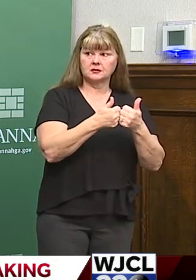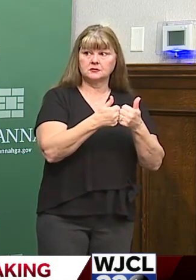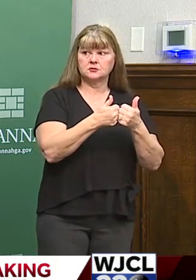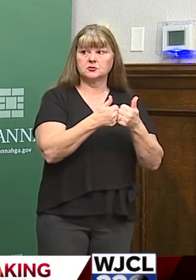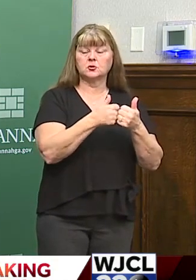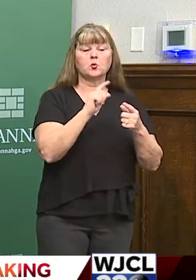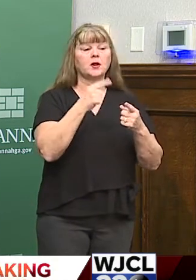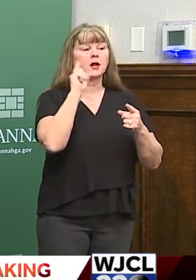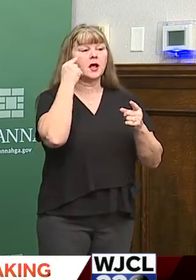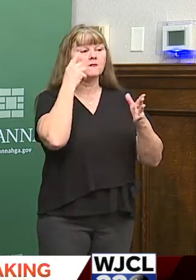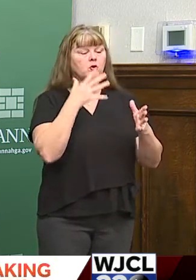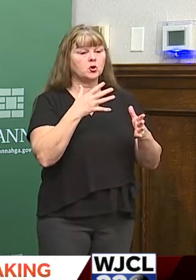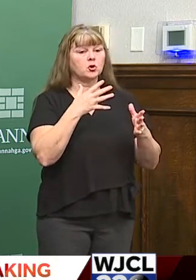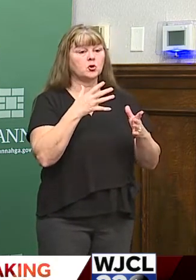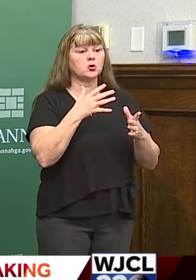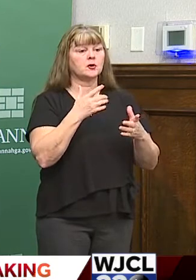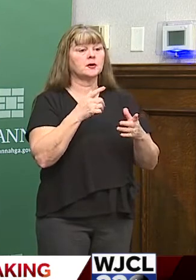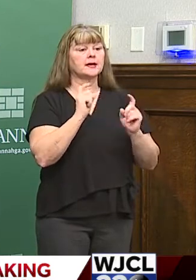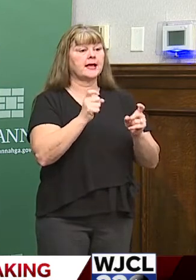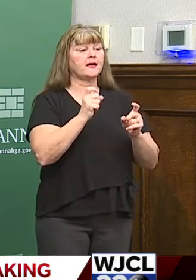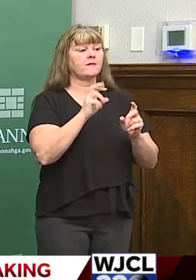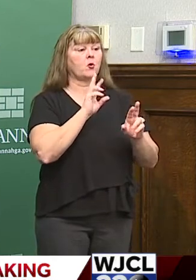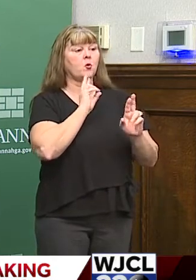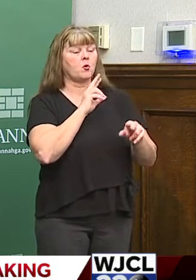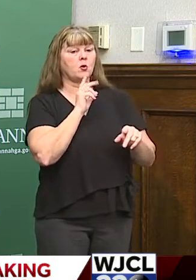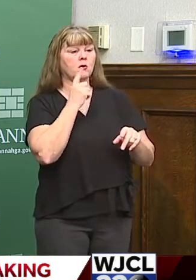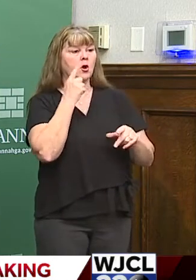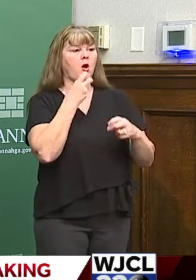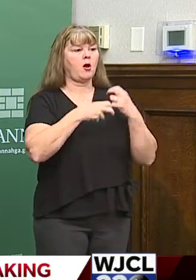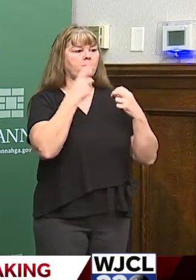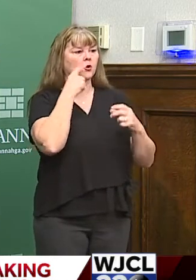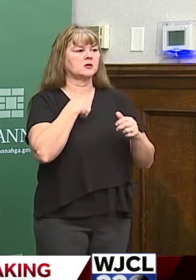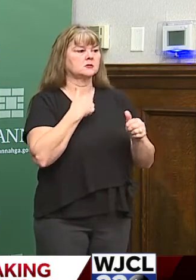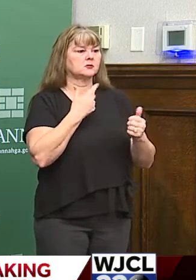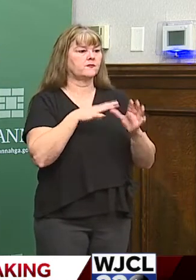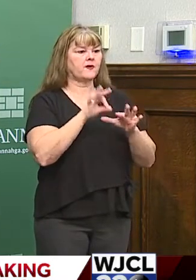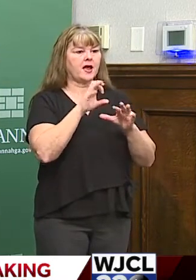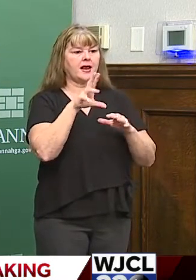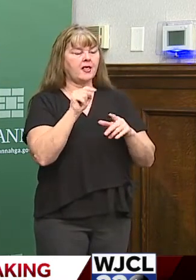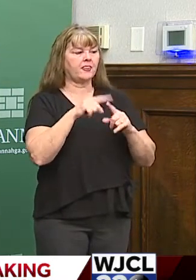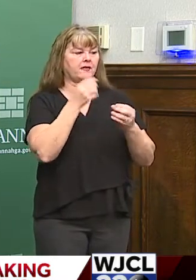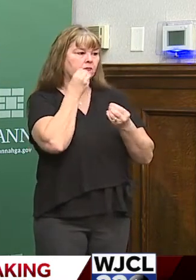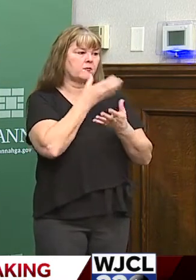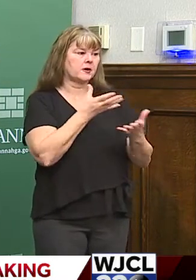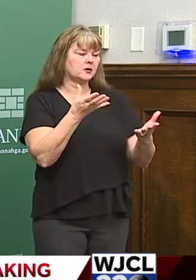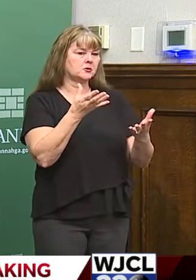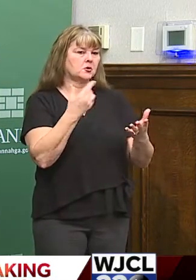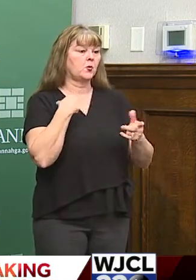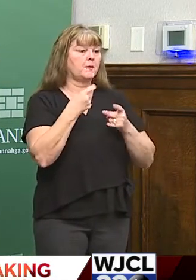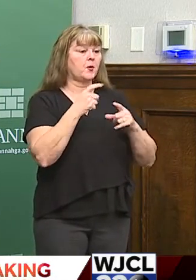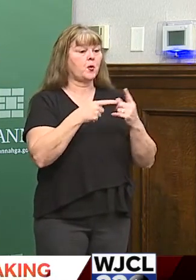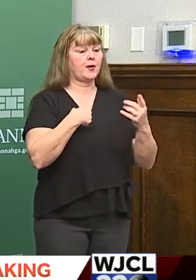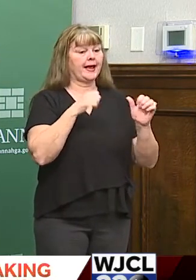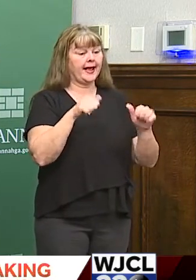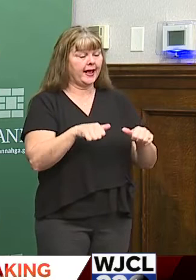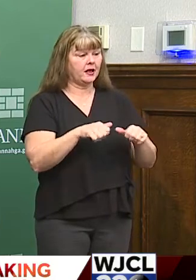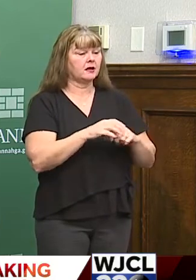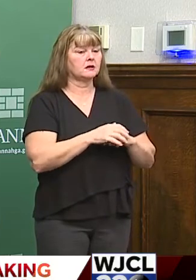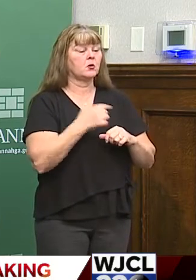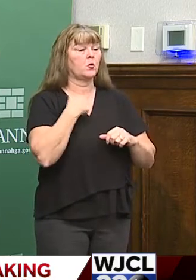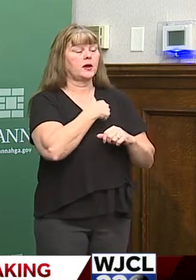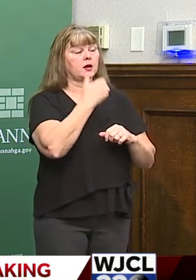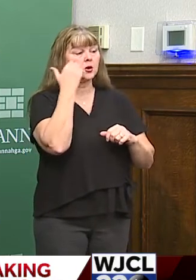AGAIN, FOR US, THE CHALLENGE HAS BEEN WHEN THE GOVERNOR CAME UP WITH HIS ORDER IT WAS HARDER TO TRACK THEM.